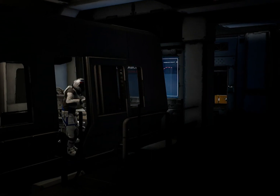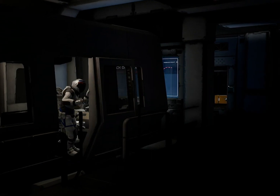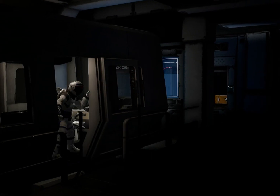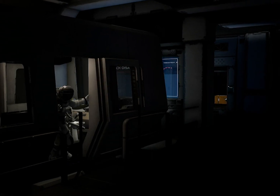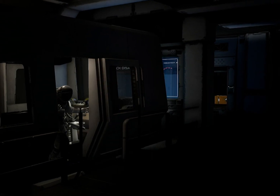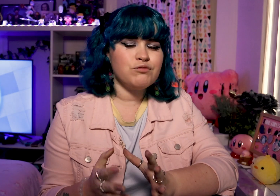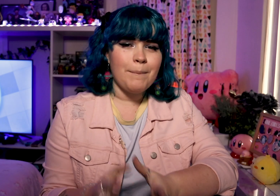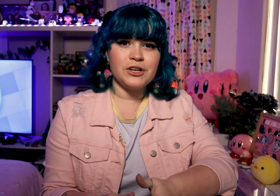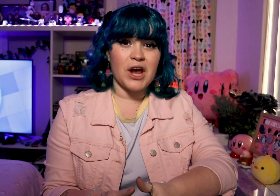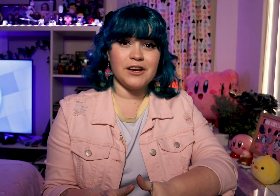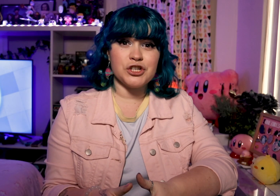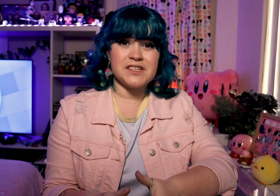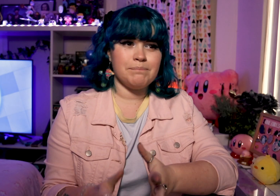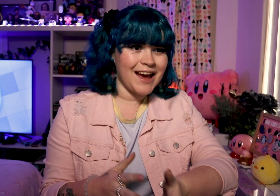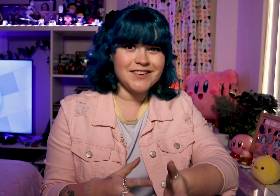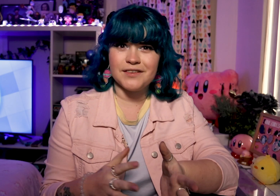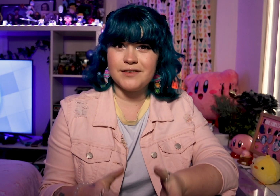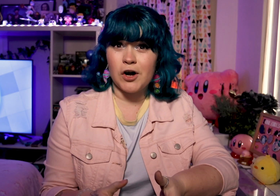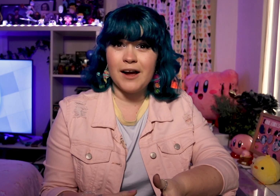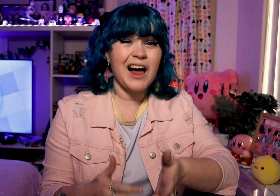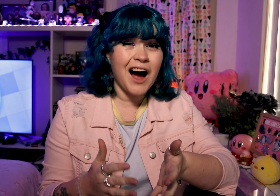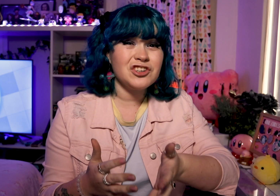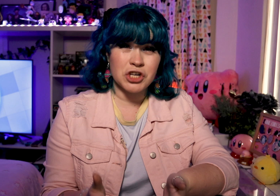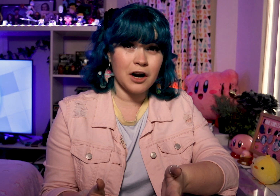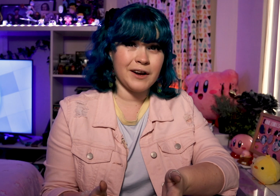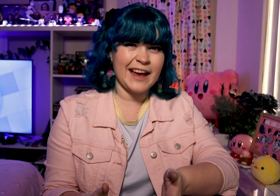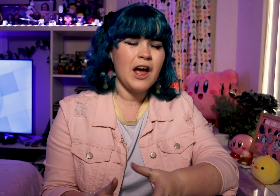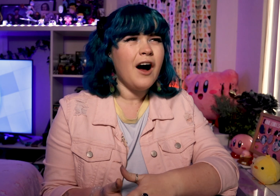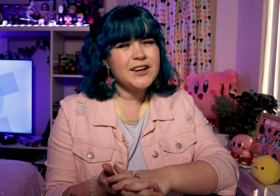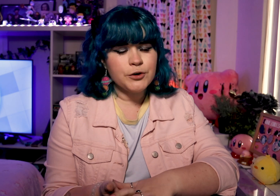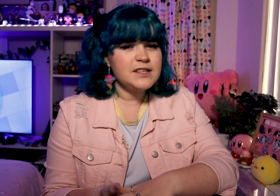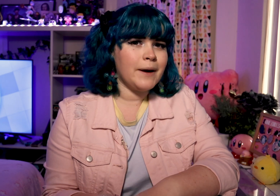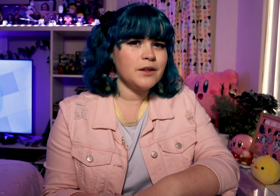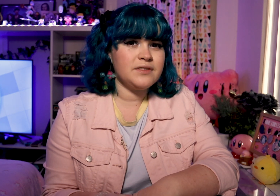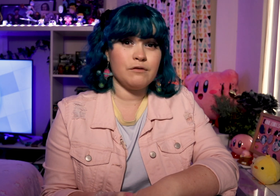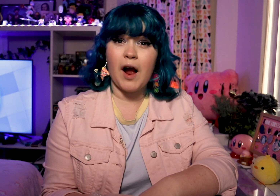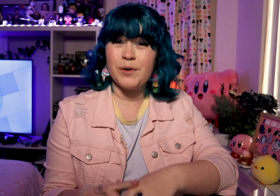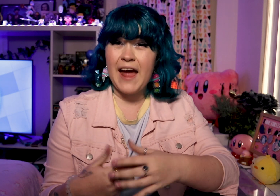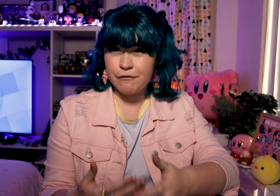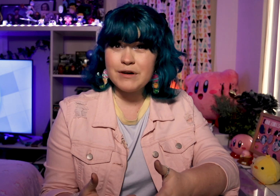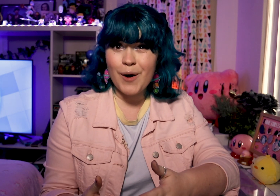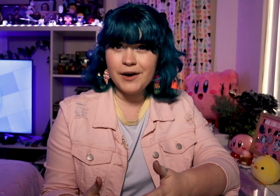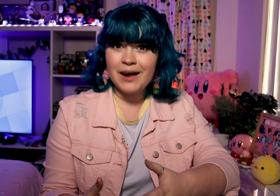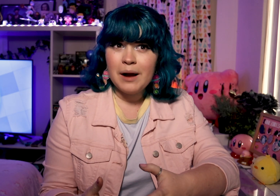These rapid changes in pace and style are jarring, and I don't expect they'll sit right with everyone.